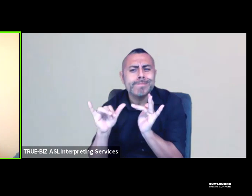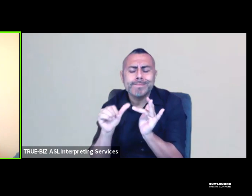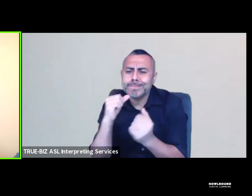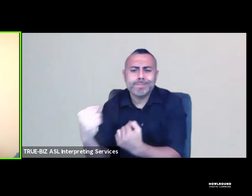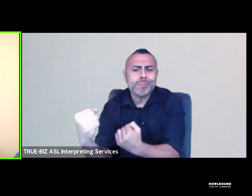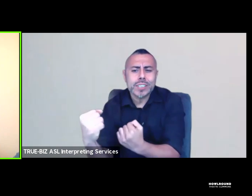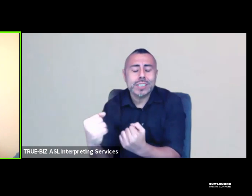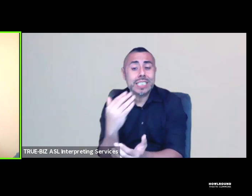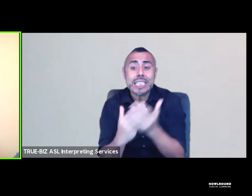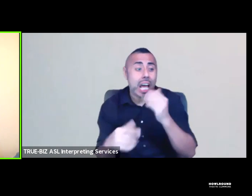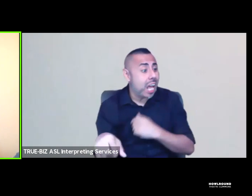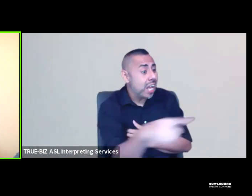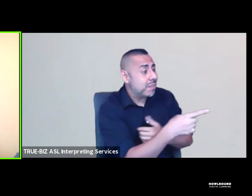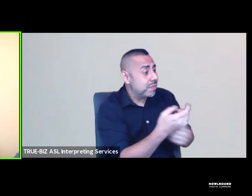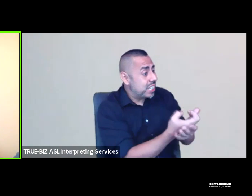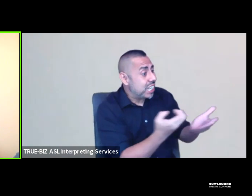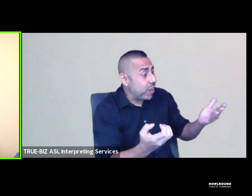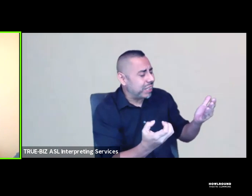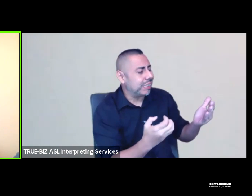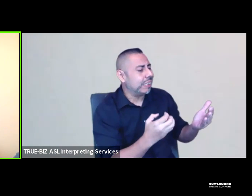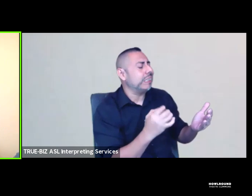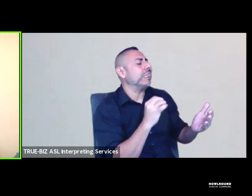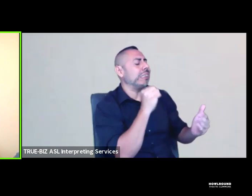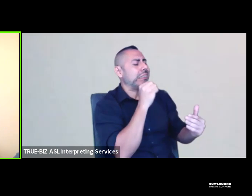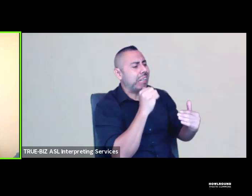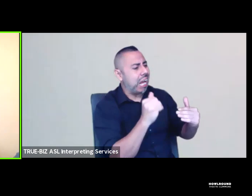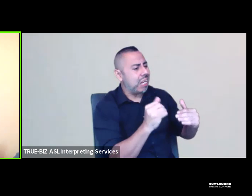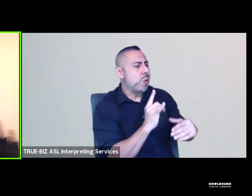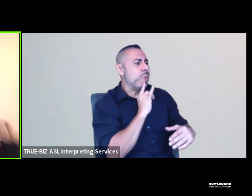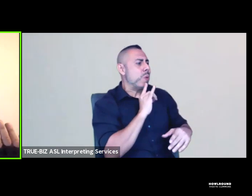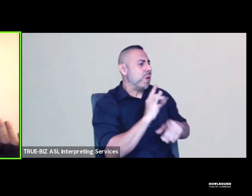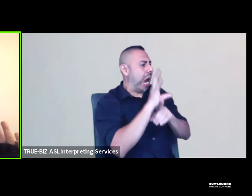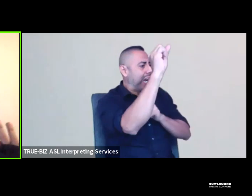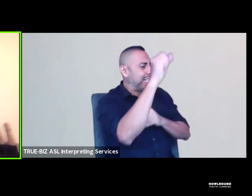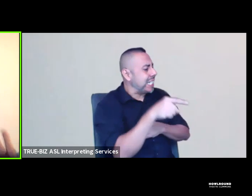so we're all going to be using what we have. The last thing I wanna say before I let this go